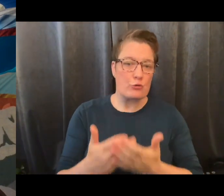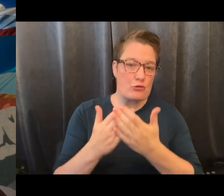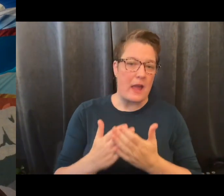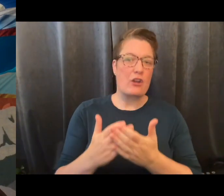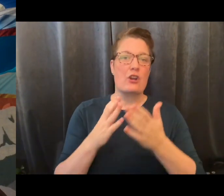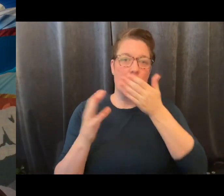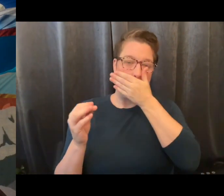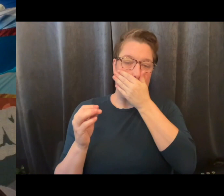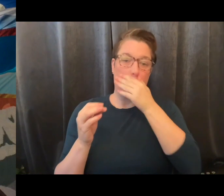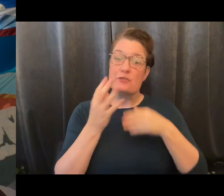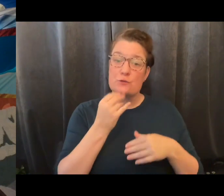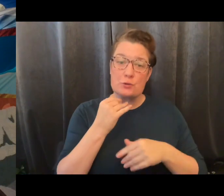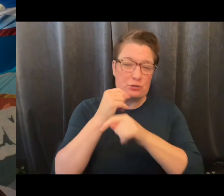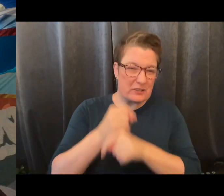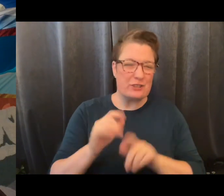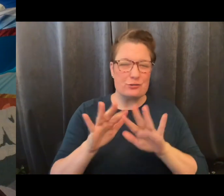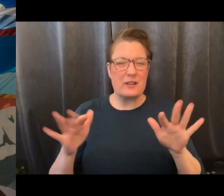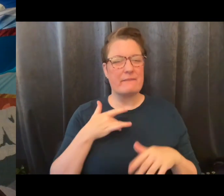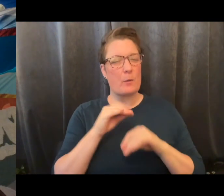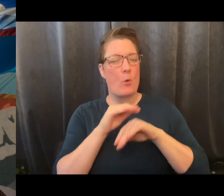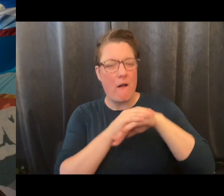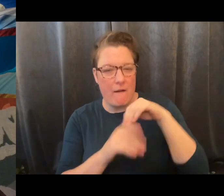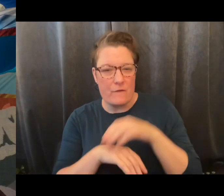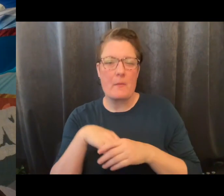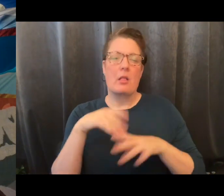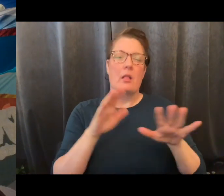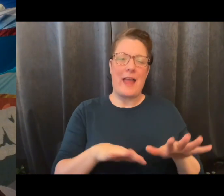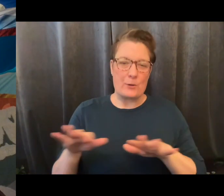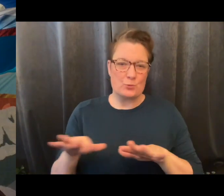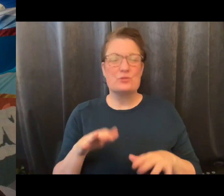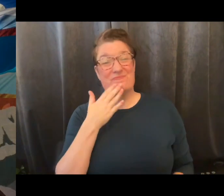And so, yeah, thank you for supporting me and nurturing that as well.